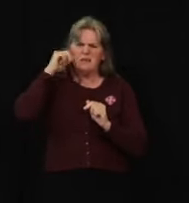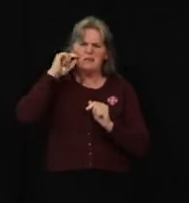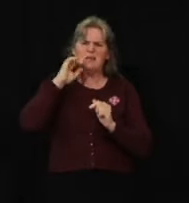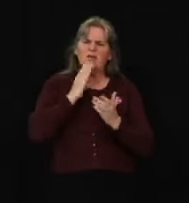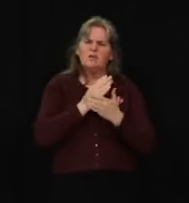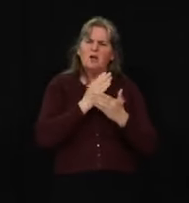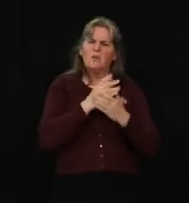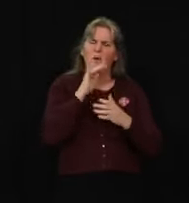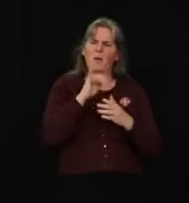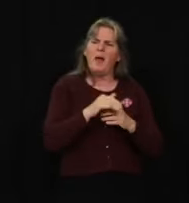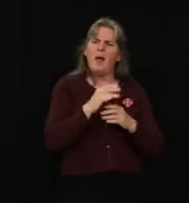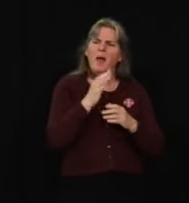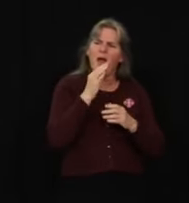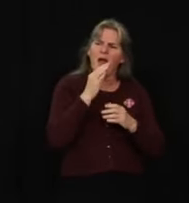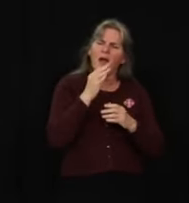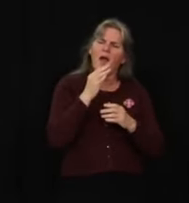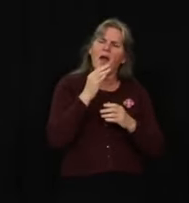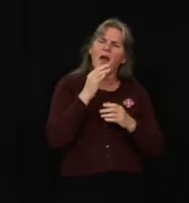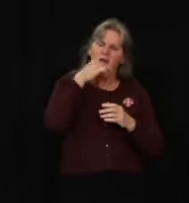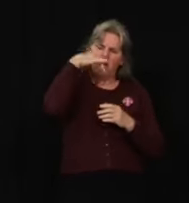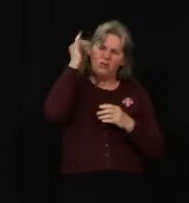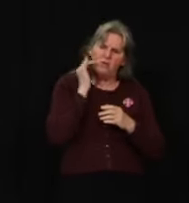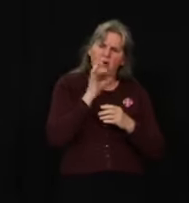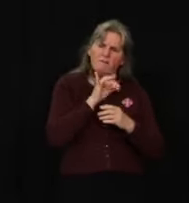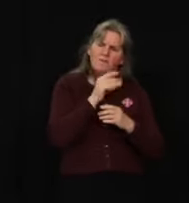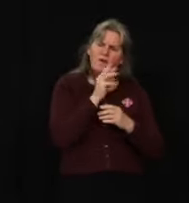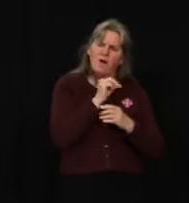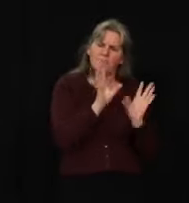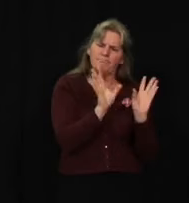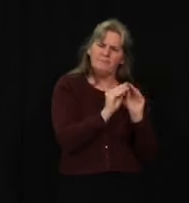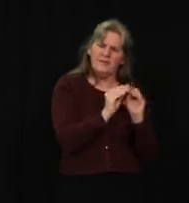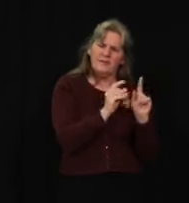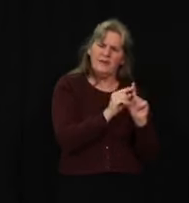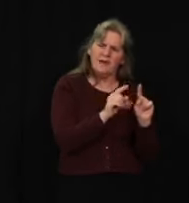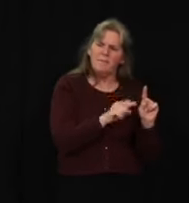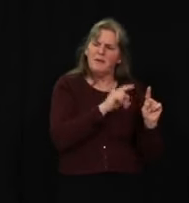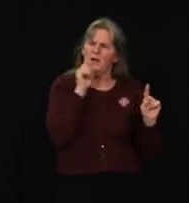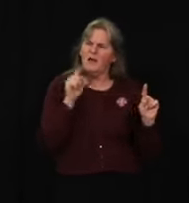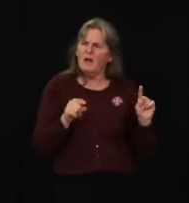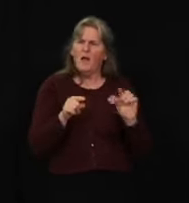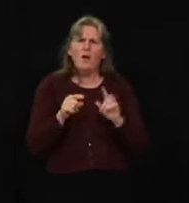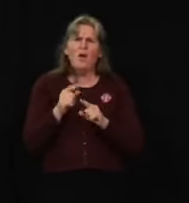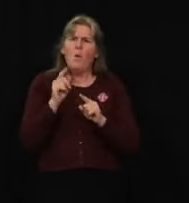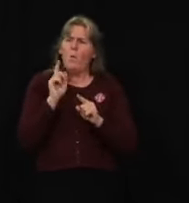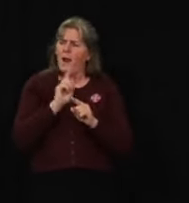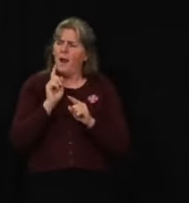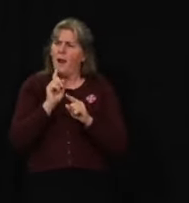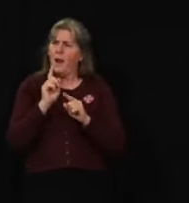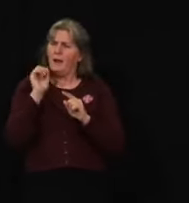conversation at the forum, and as we talk with the municipalities as well. Our approach is based on our